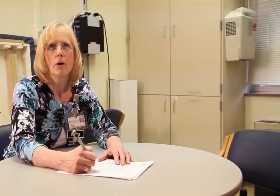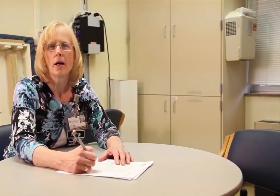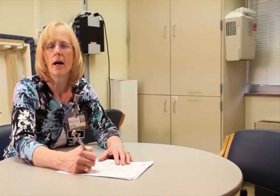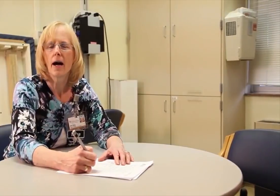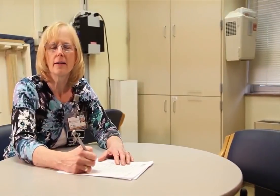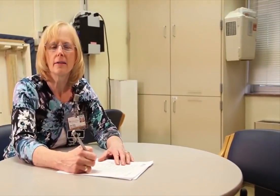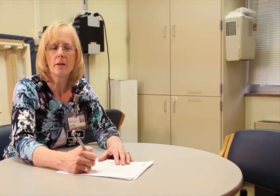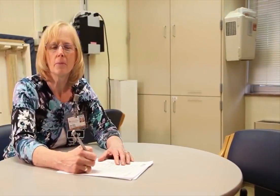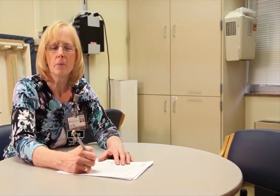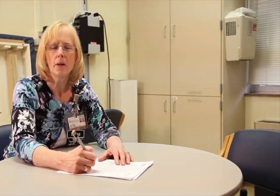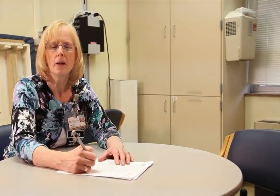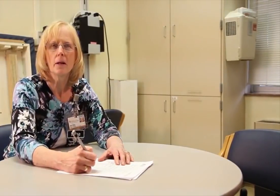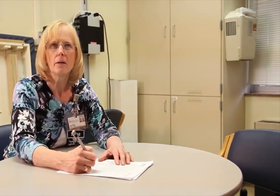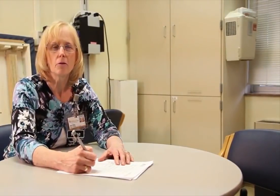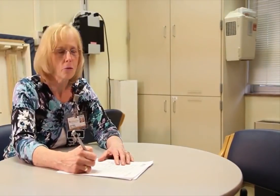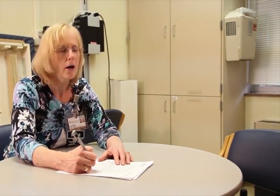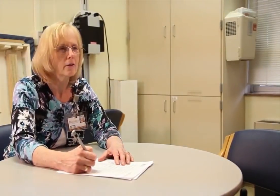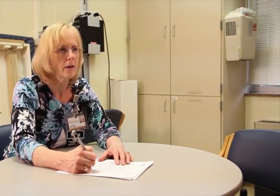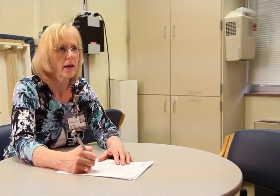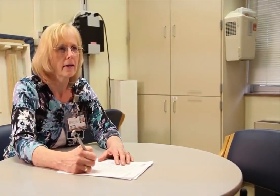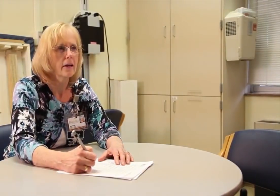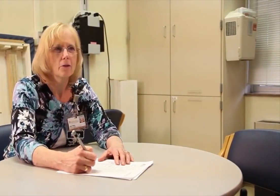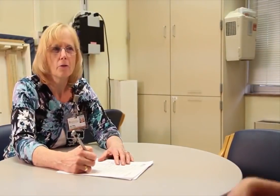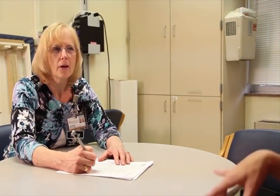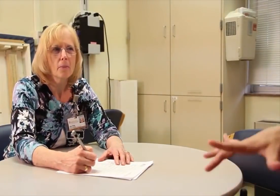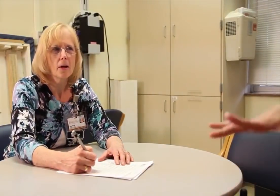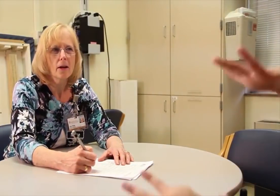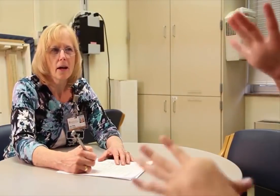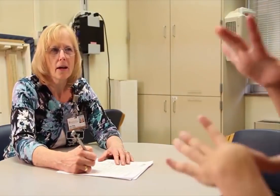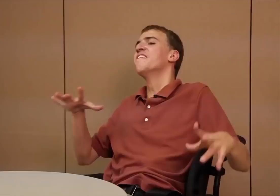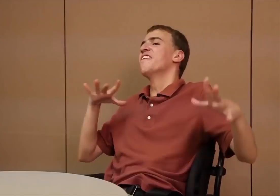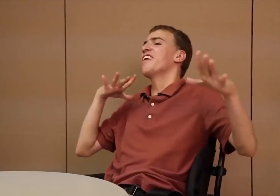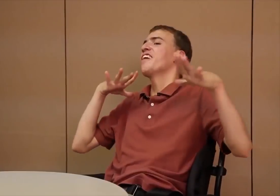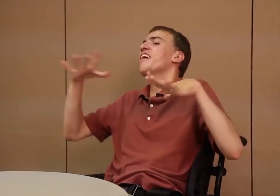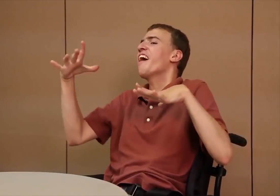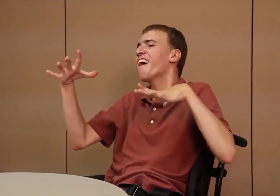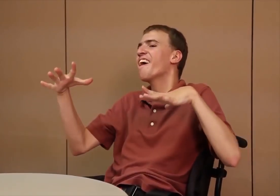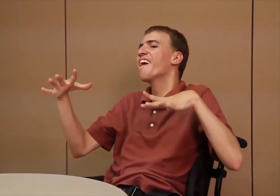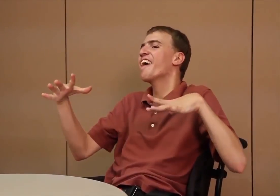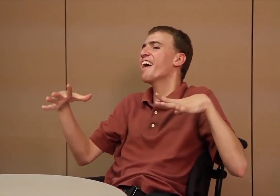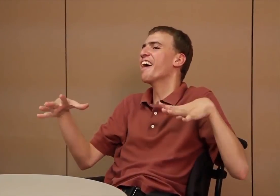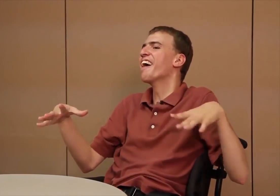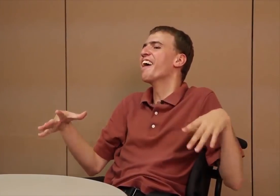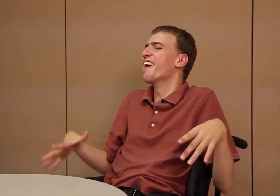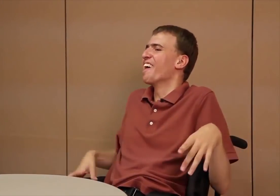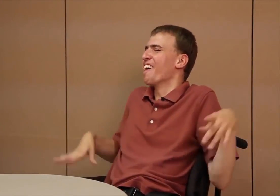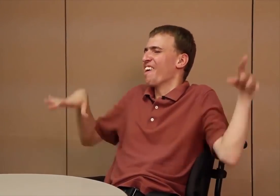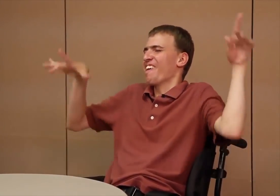Ann: Boy, I seem to be struggling. Can you tell me again? Tyler: Ya! Ann: Oh, karate!